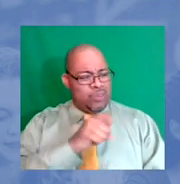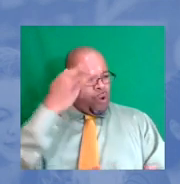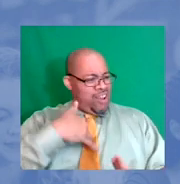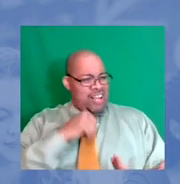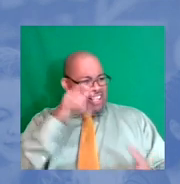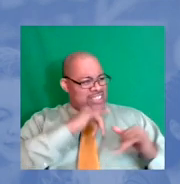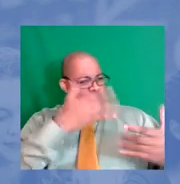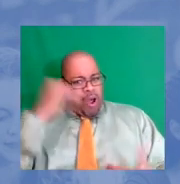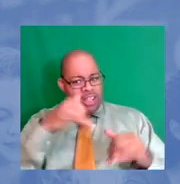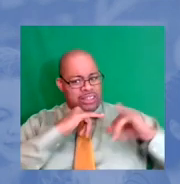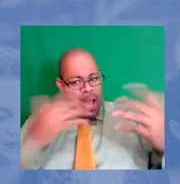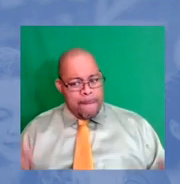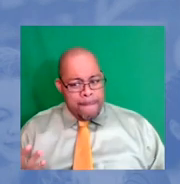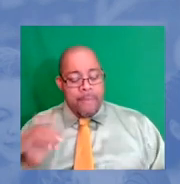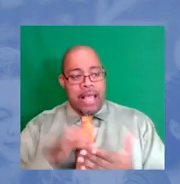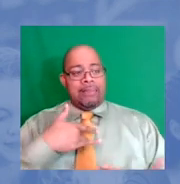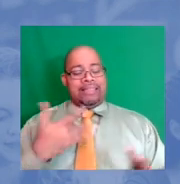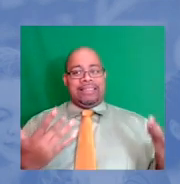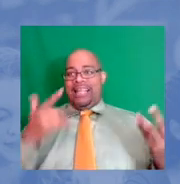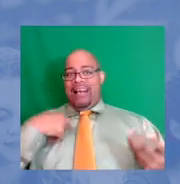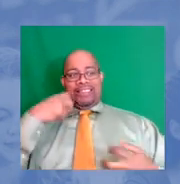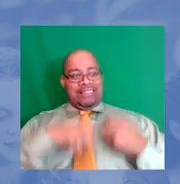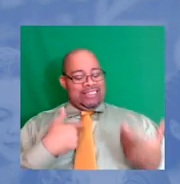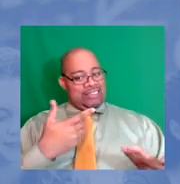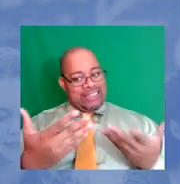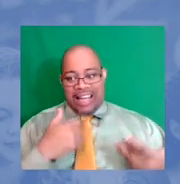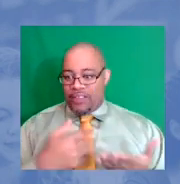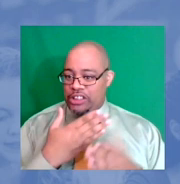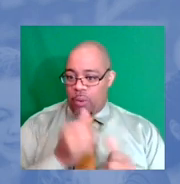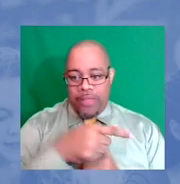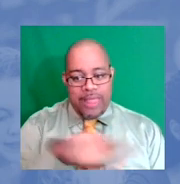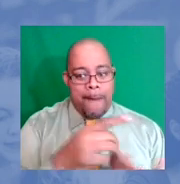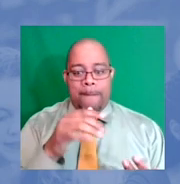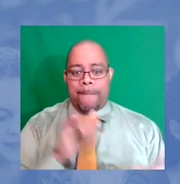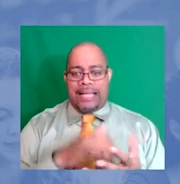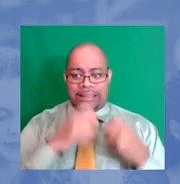THAT LEAVES ME WITH THE DIFFICULT CONVERSATION SHARING WITH THEM THAT BECAUSE WHERE WE LIVE